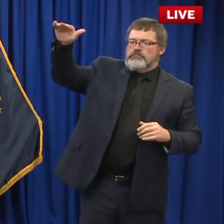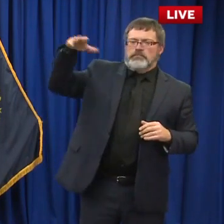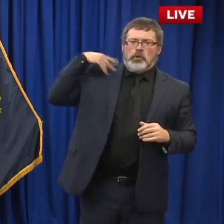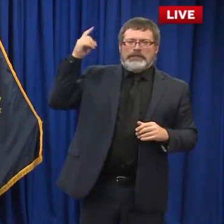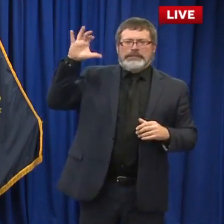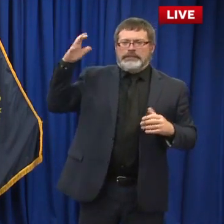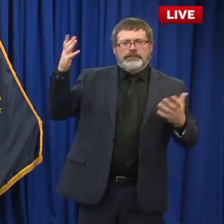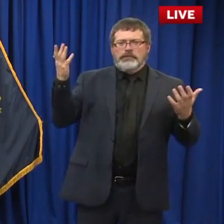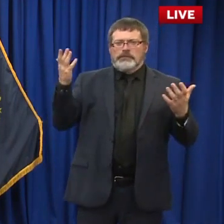WASHINGTON TO DIG DEEP.